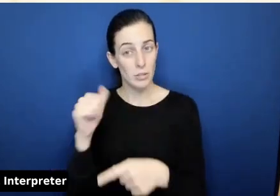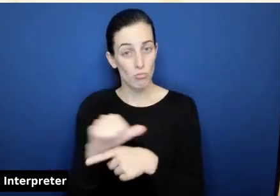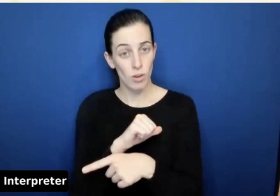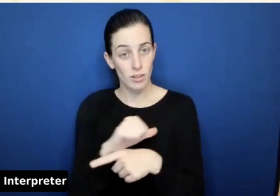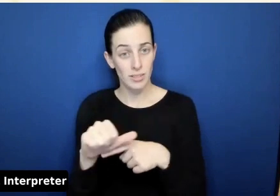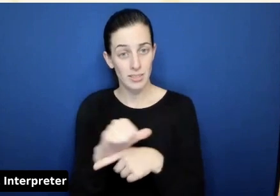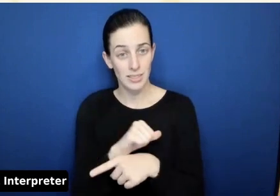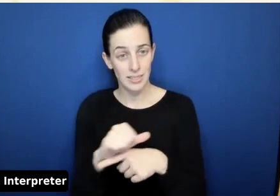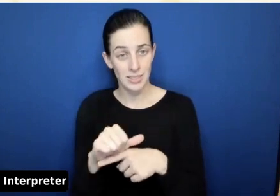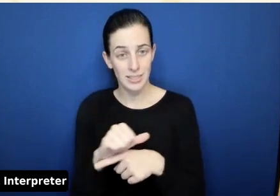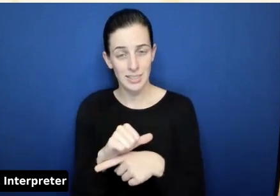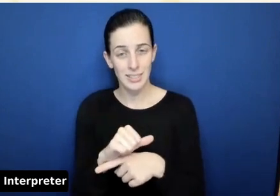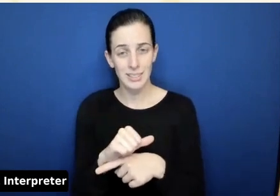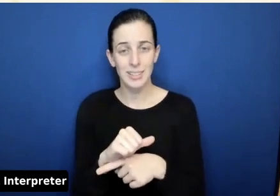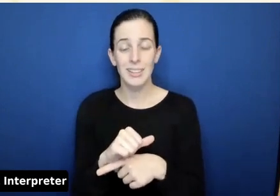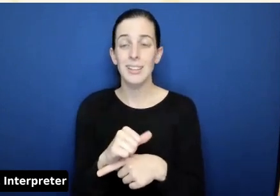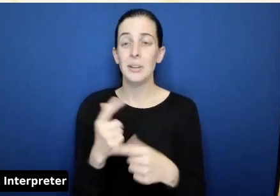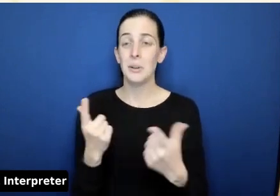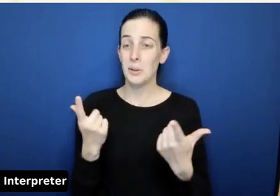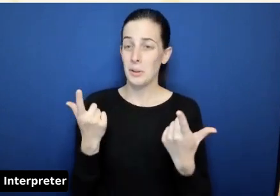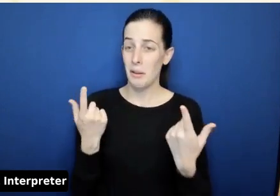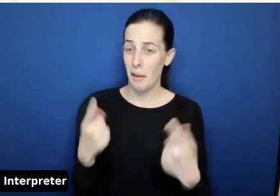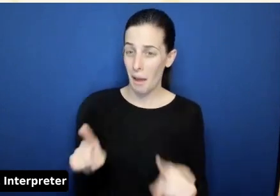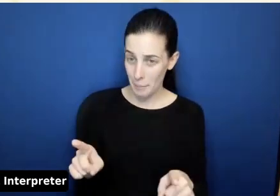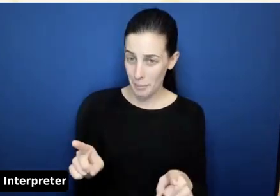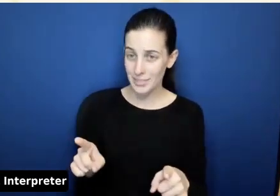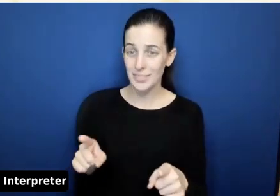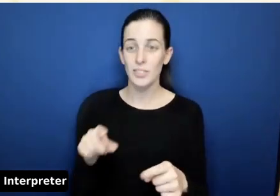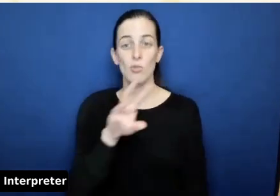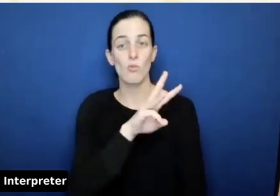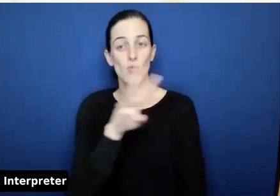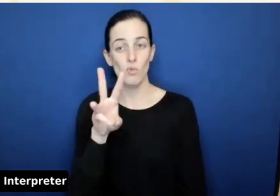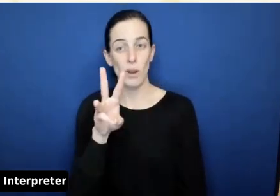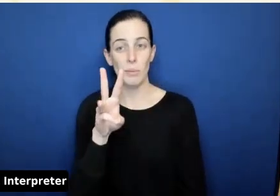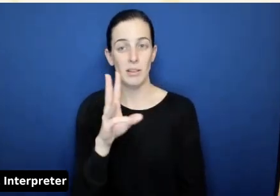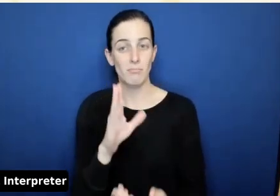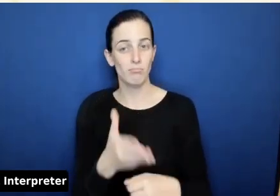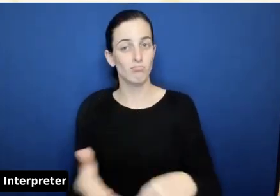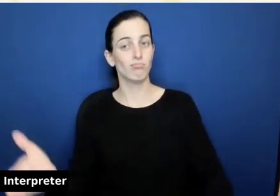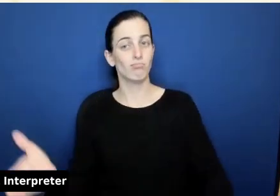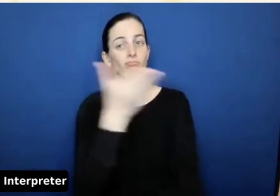we not only make our websites more accessible, but we also save lots of resources.